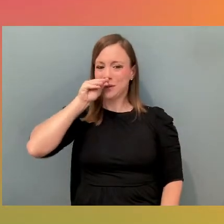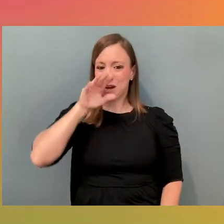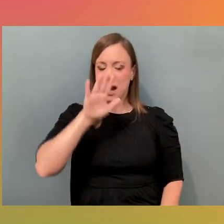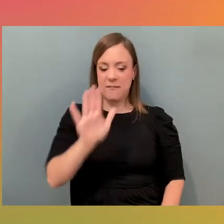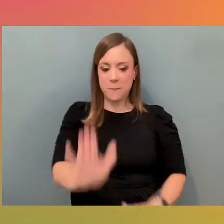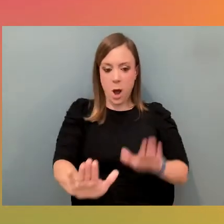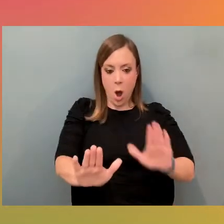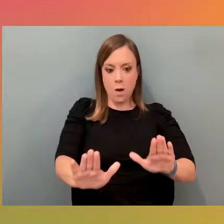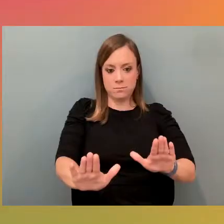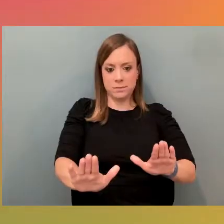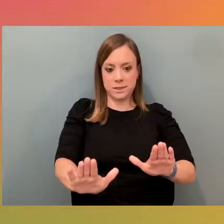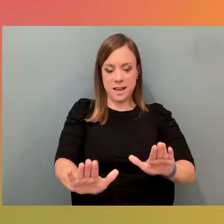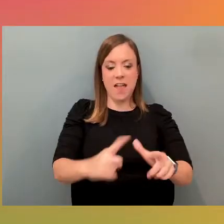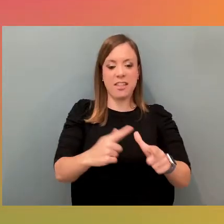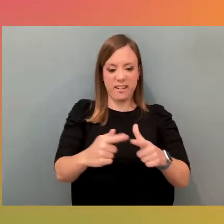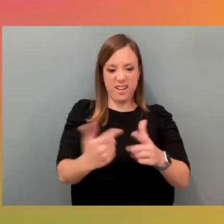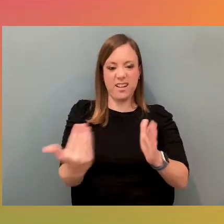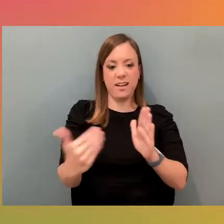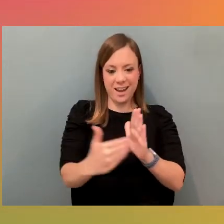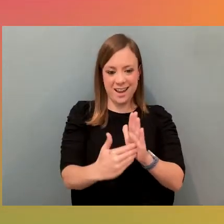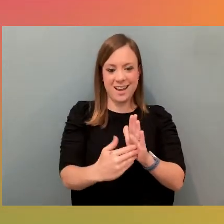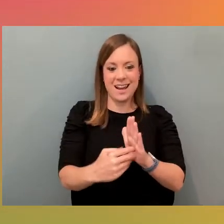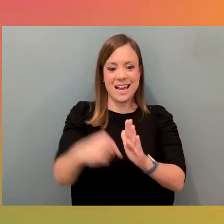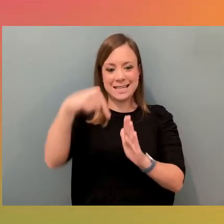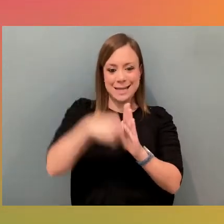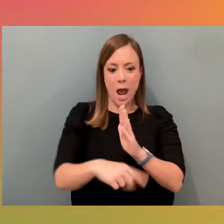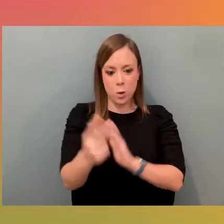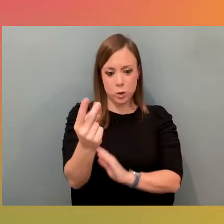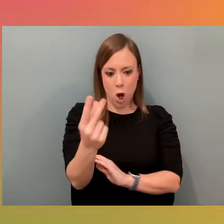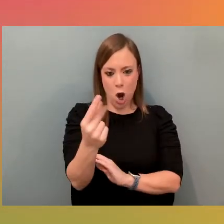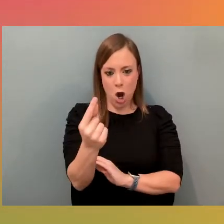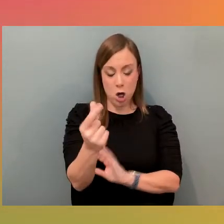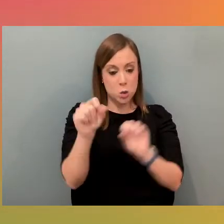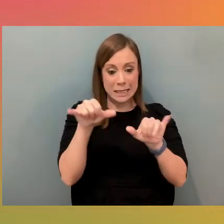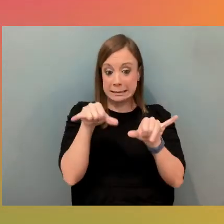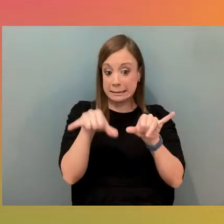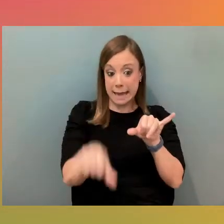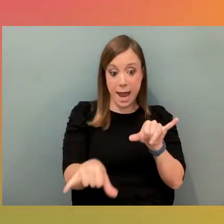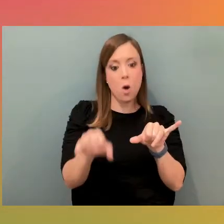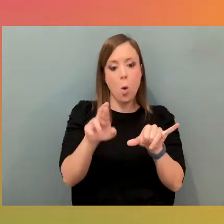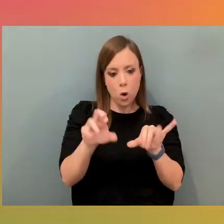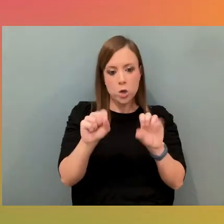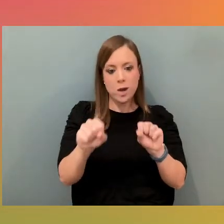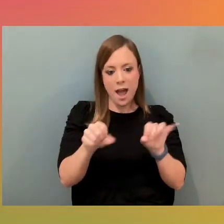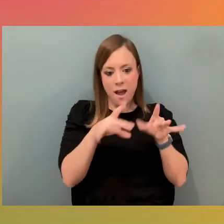ONE MORE FULL BREATH IN. EXHALE TAKE YOUR PALMS TO THE MAT.